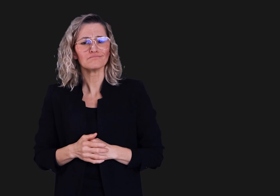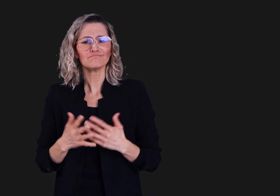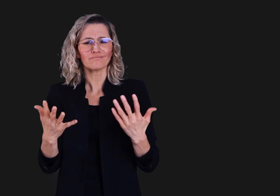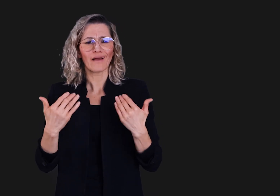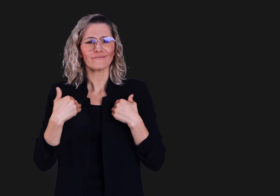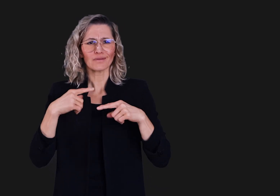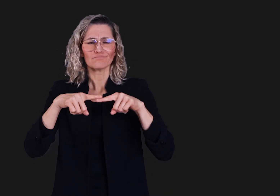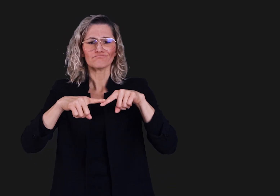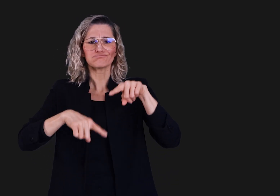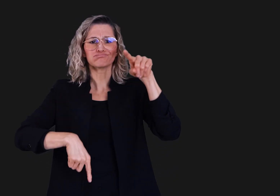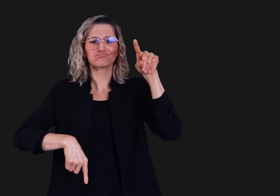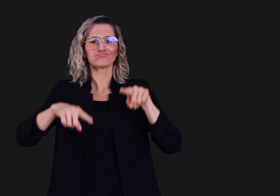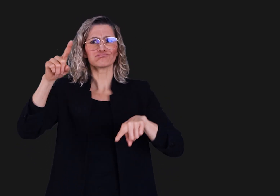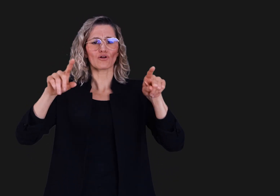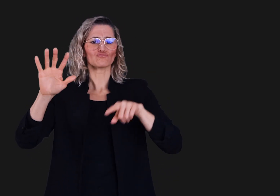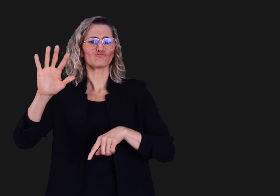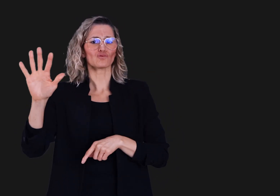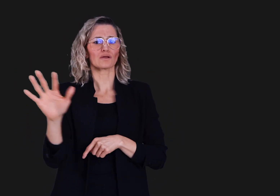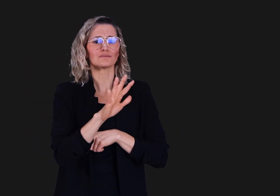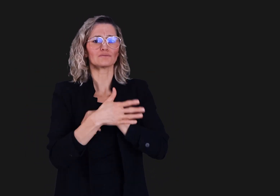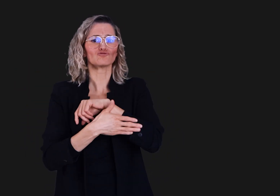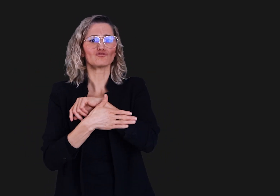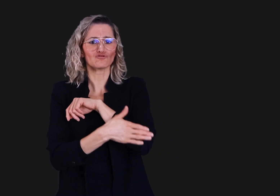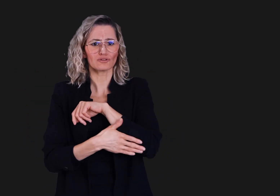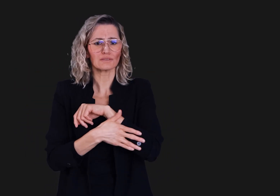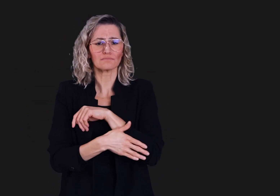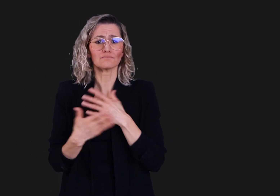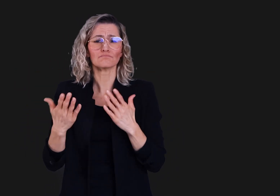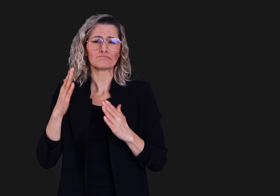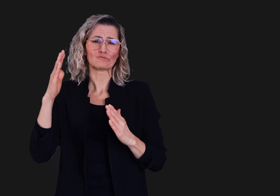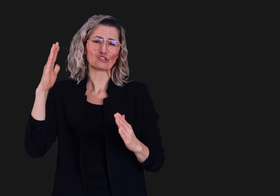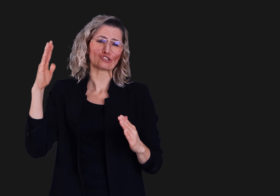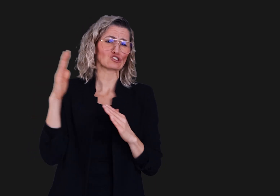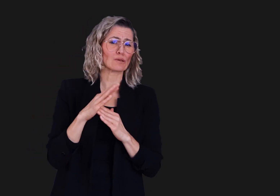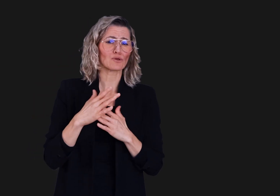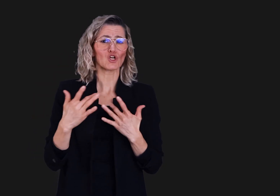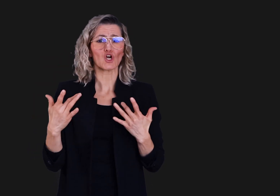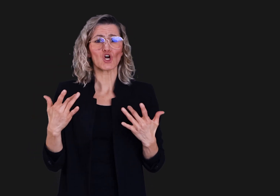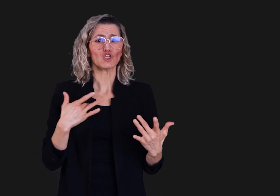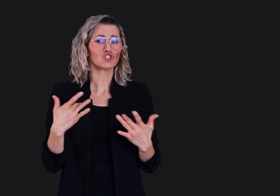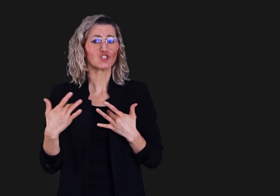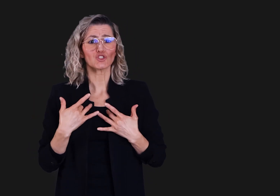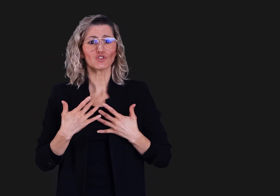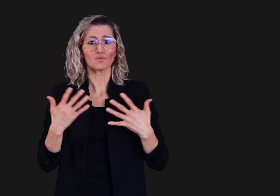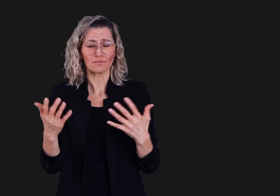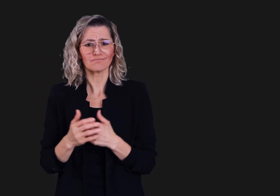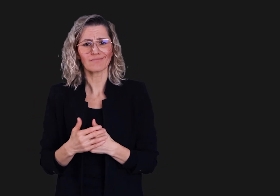Here are some of the differences across the country.